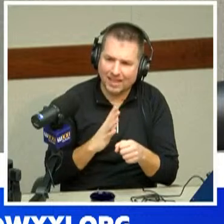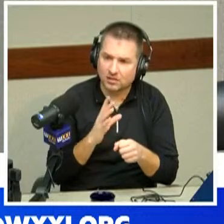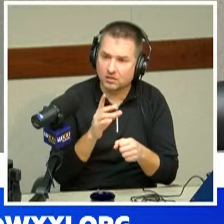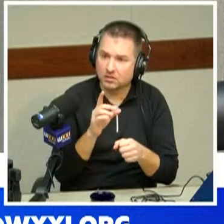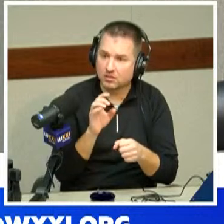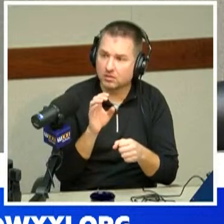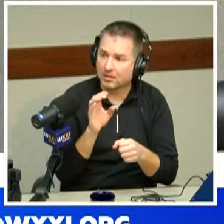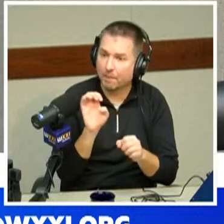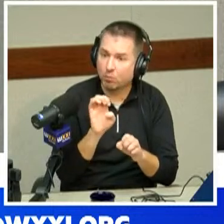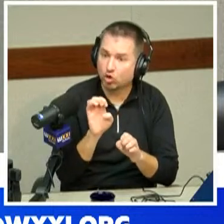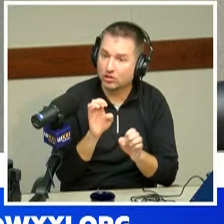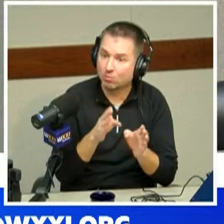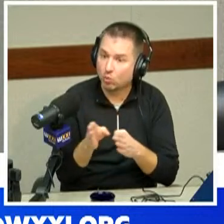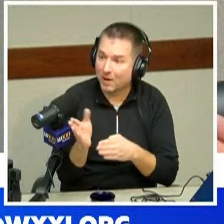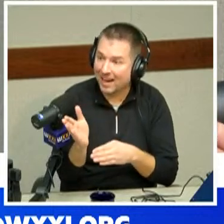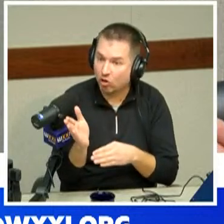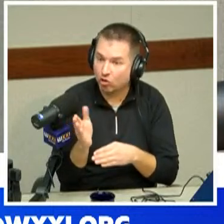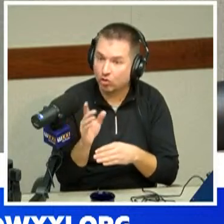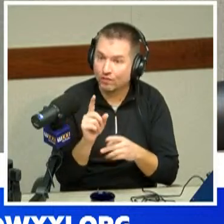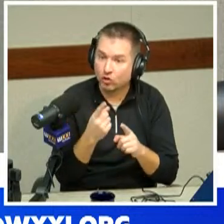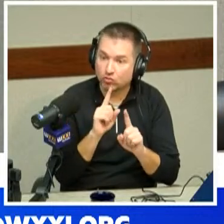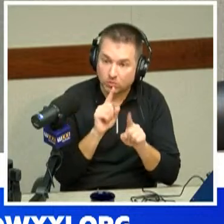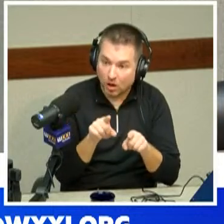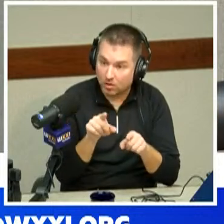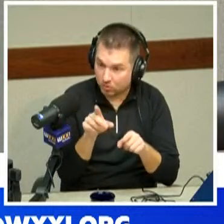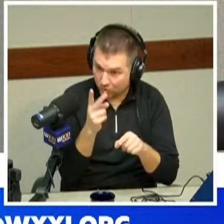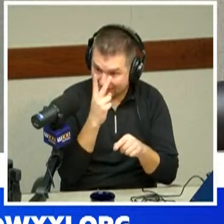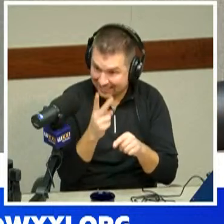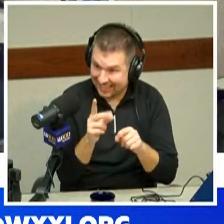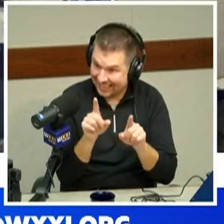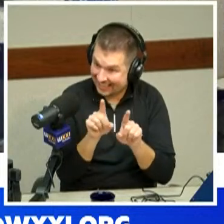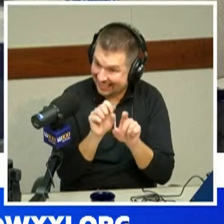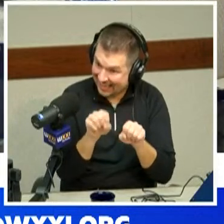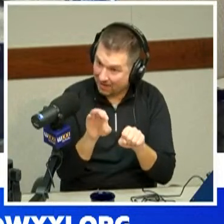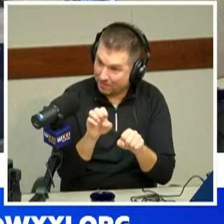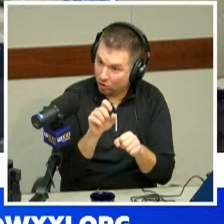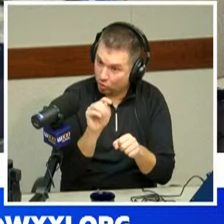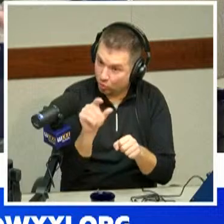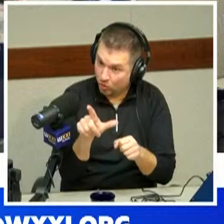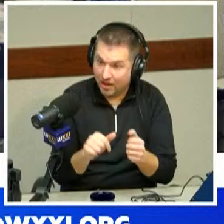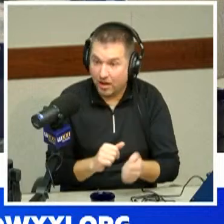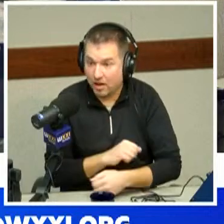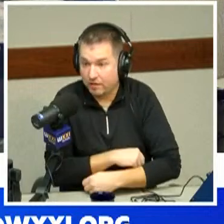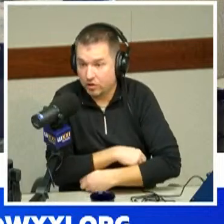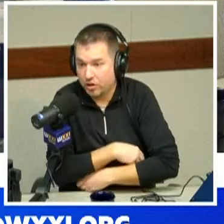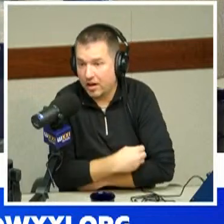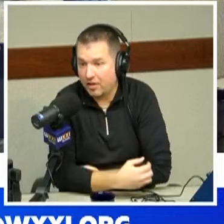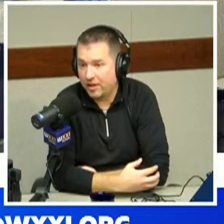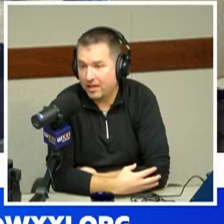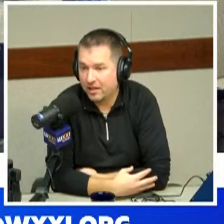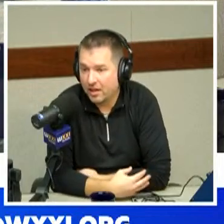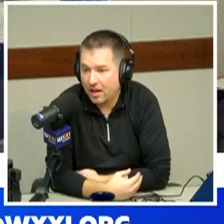or emergency preparedness do you do you see it as a training tool for those folks for sure I think